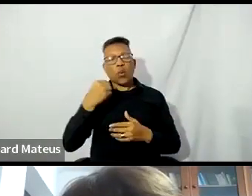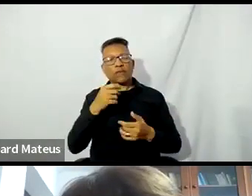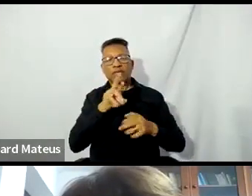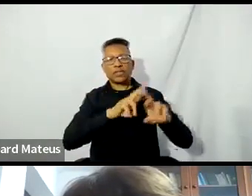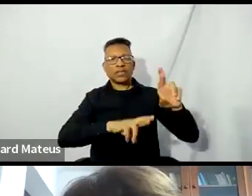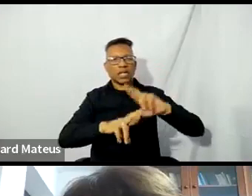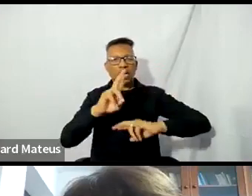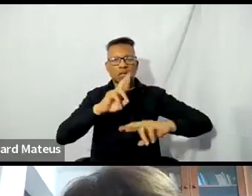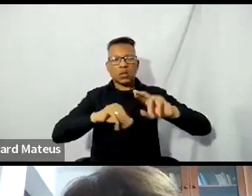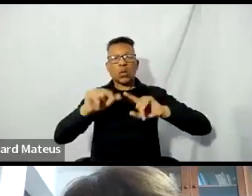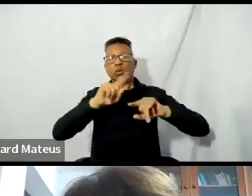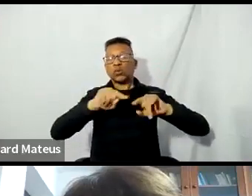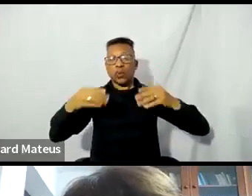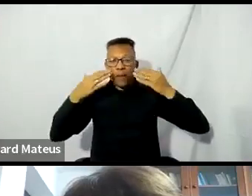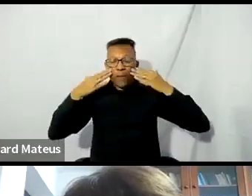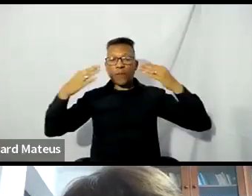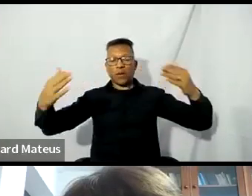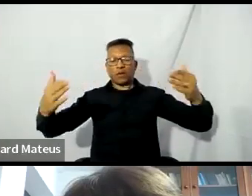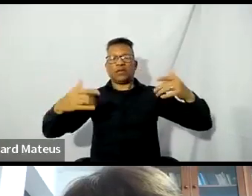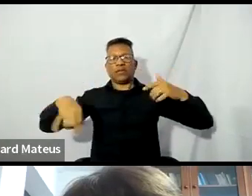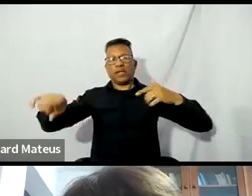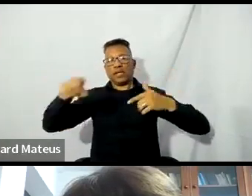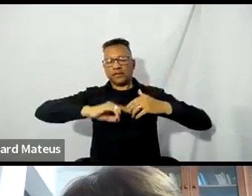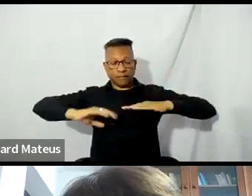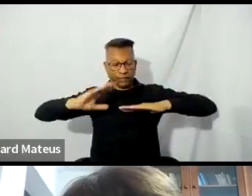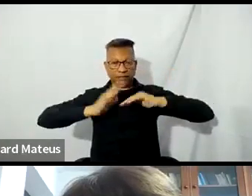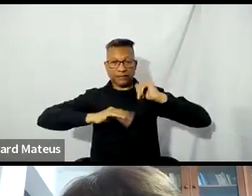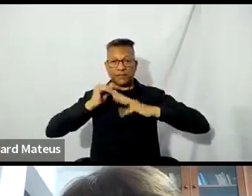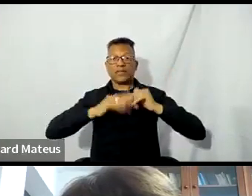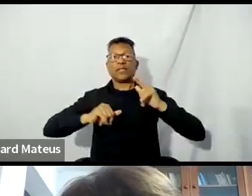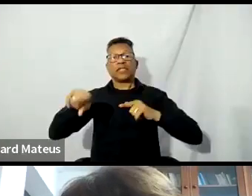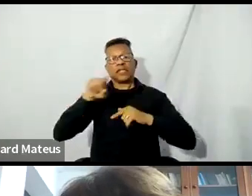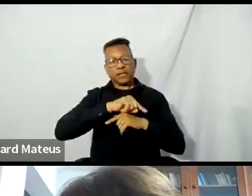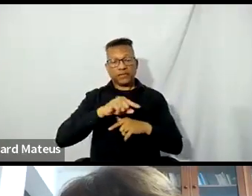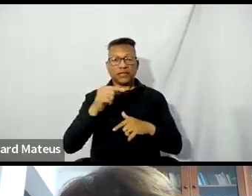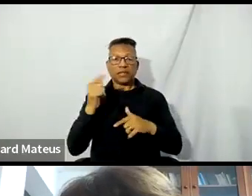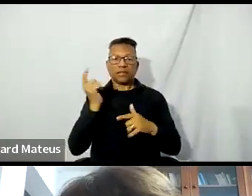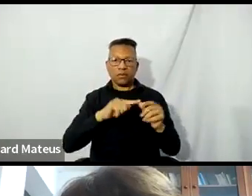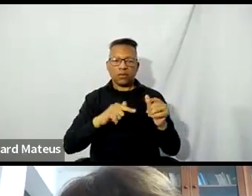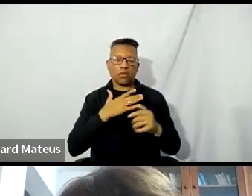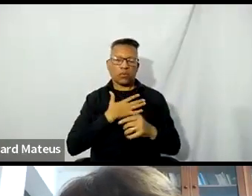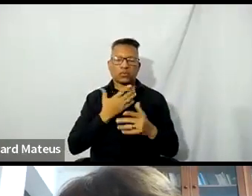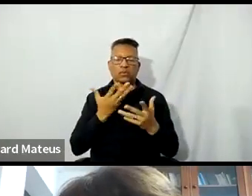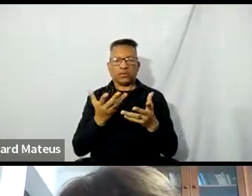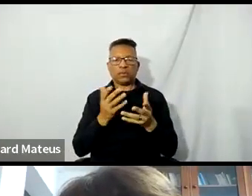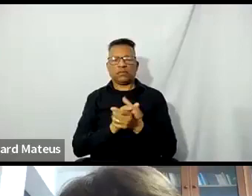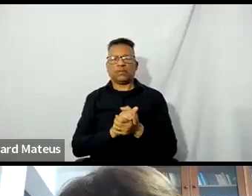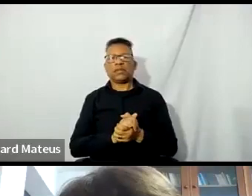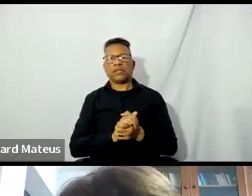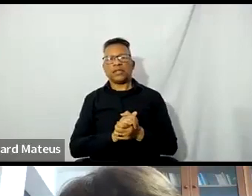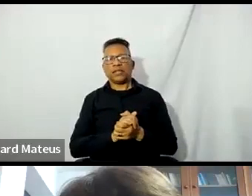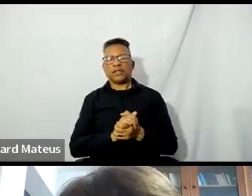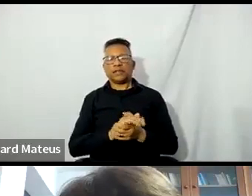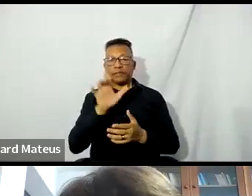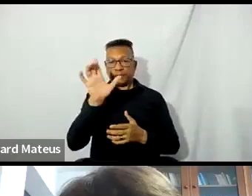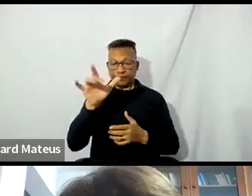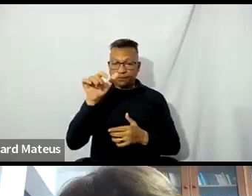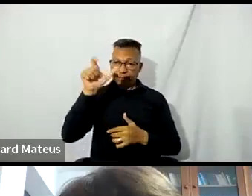that actually them. That actually shows to them in practice, in in practice, in a it ou know, ou know, in a in a know, in a, in a, in a person